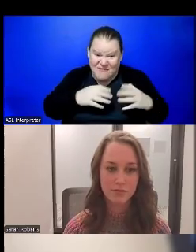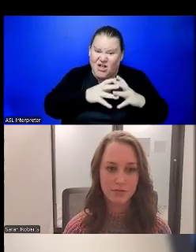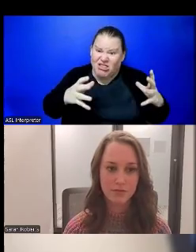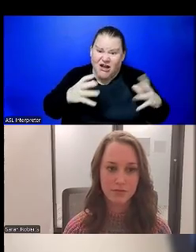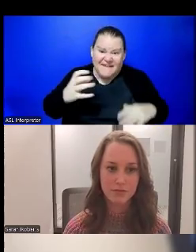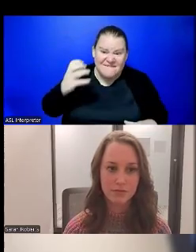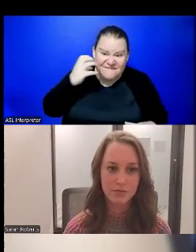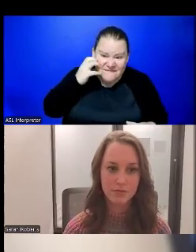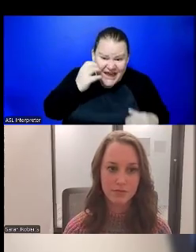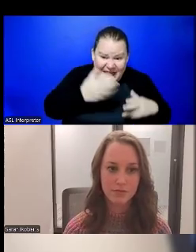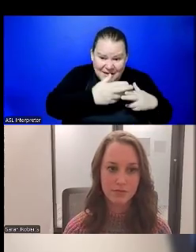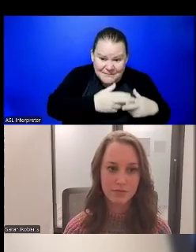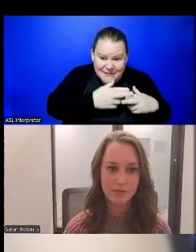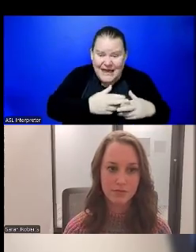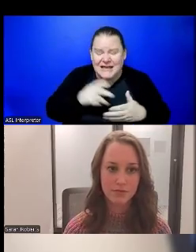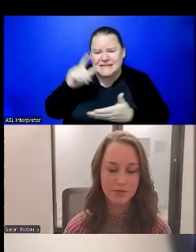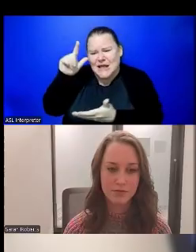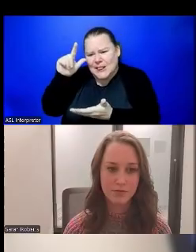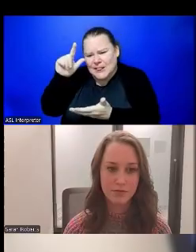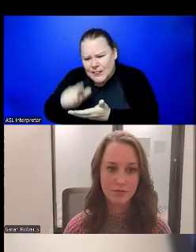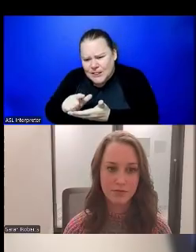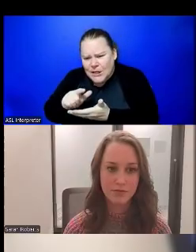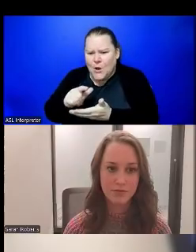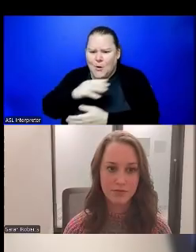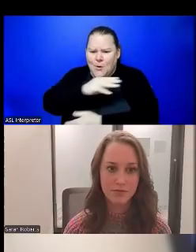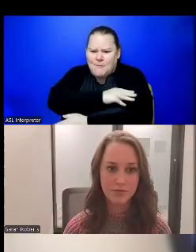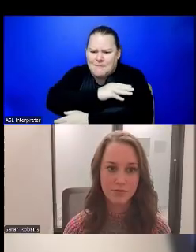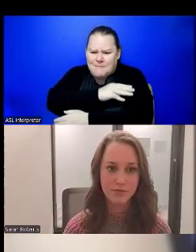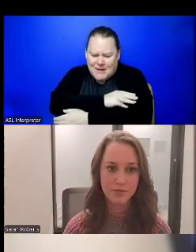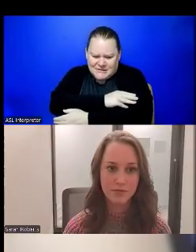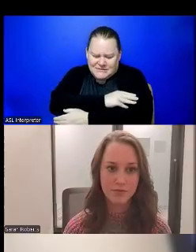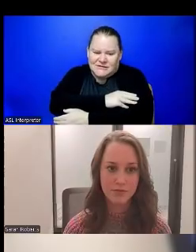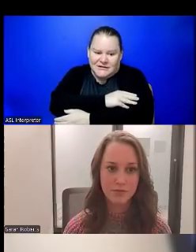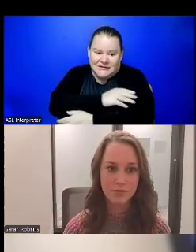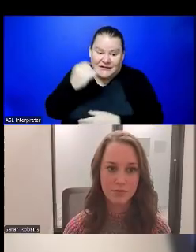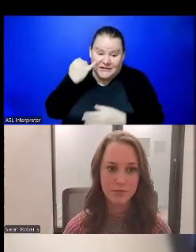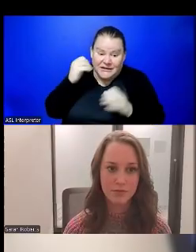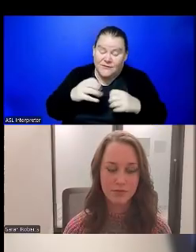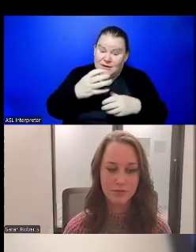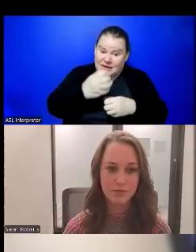and very low lean muscle mass, if we can get their muscle mass